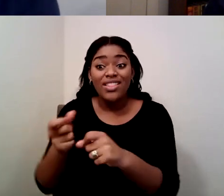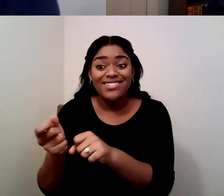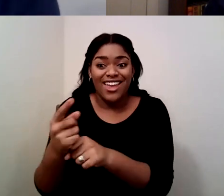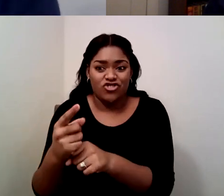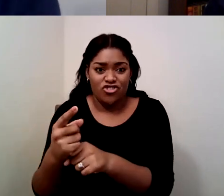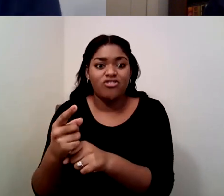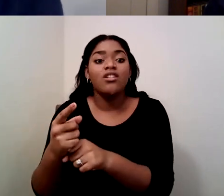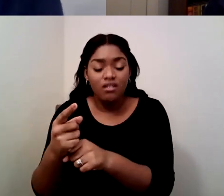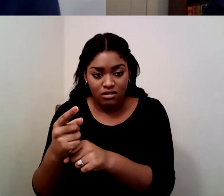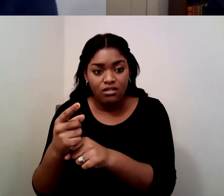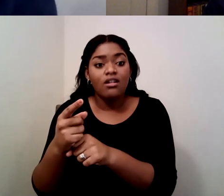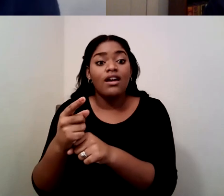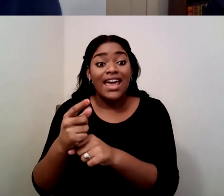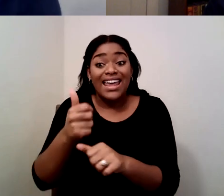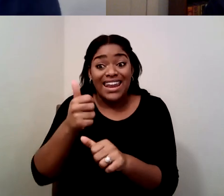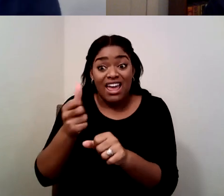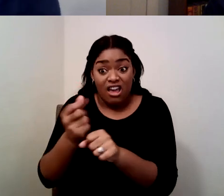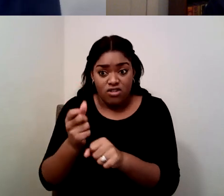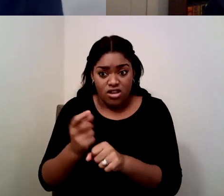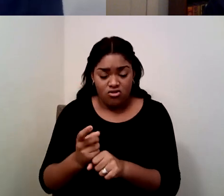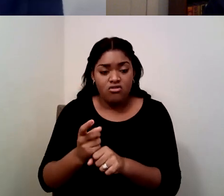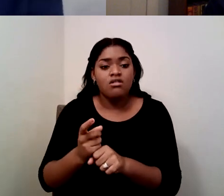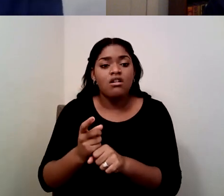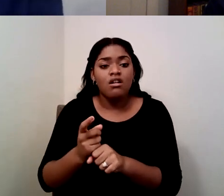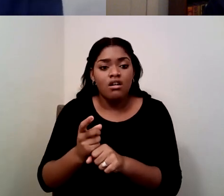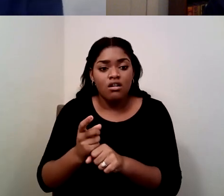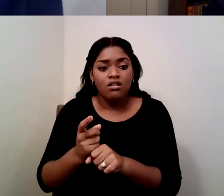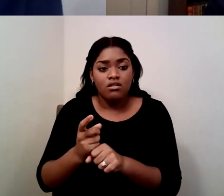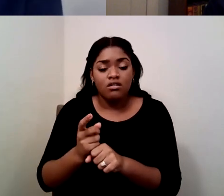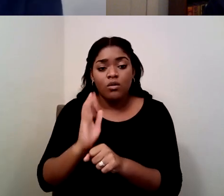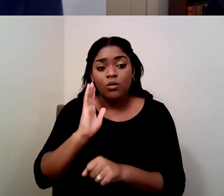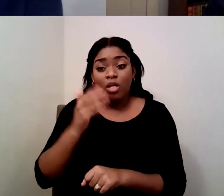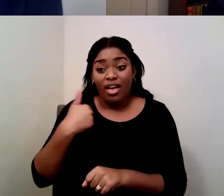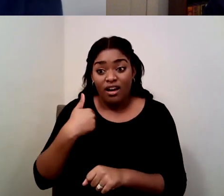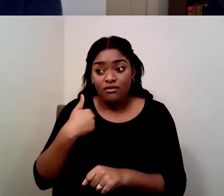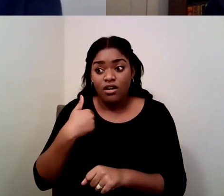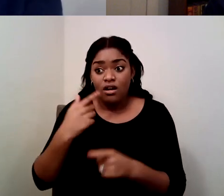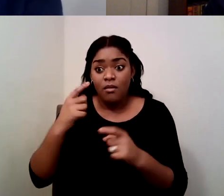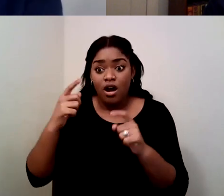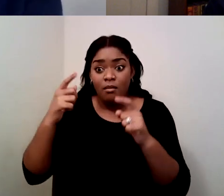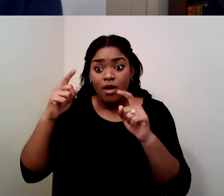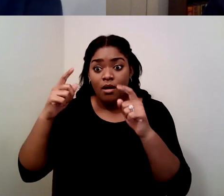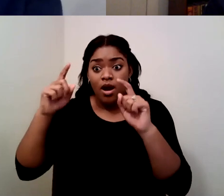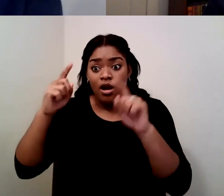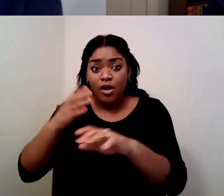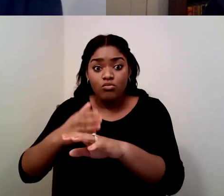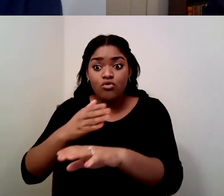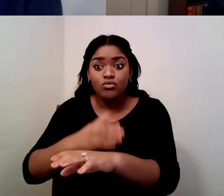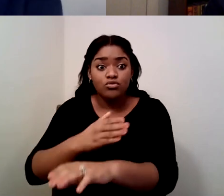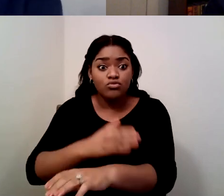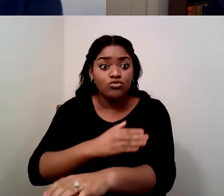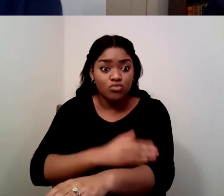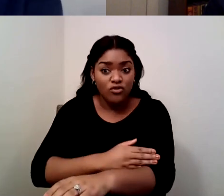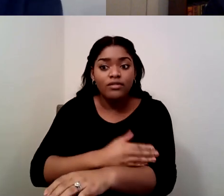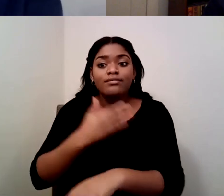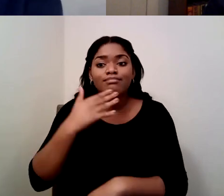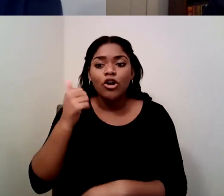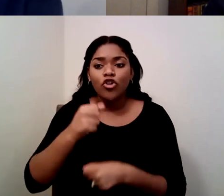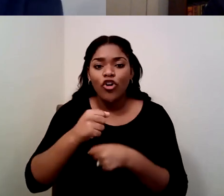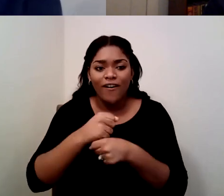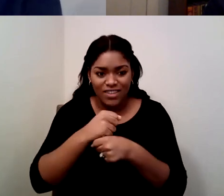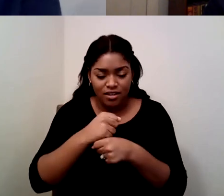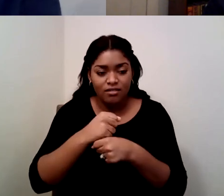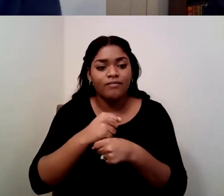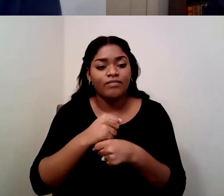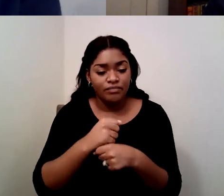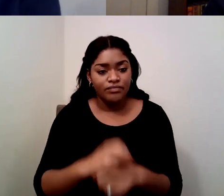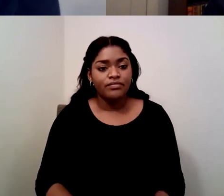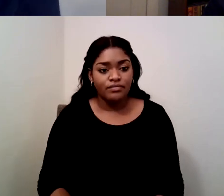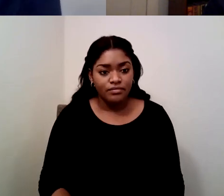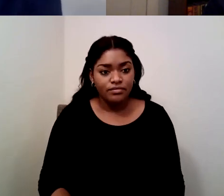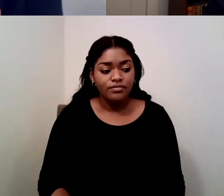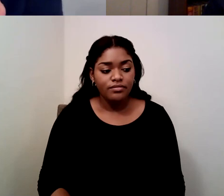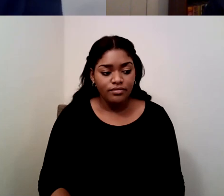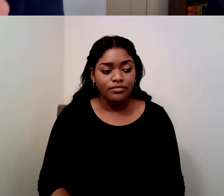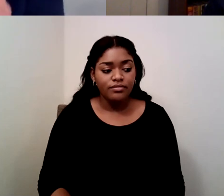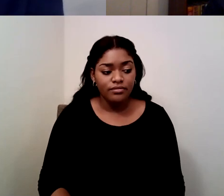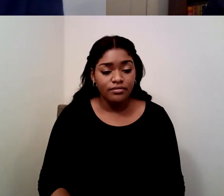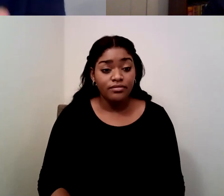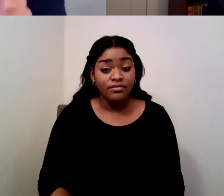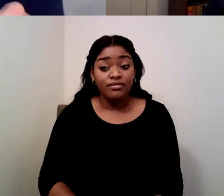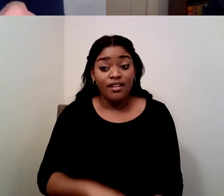and each year they get successively better coffee, and if they have found a tree that